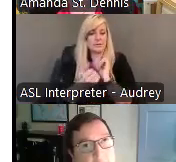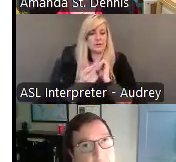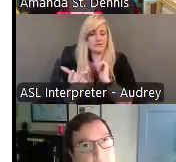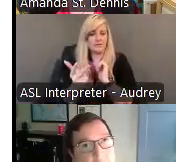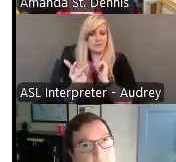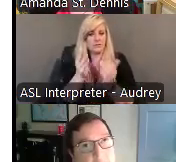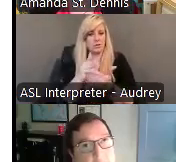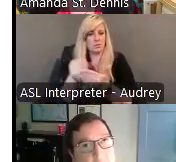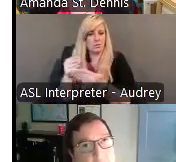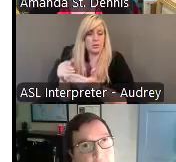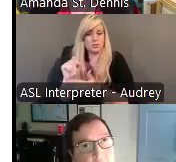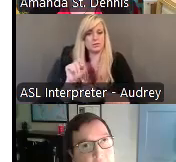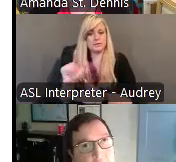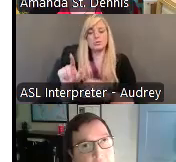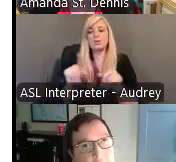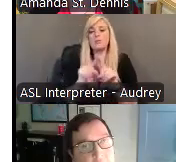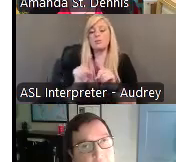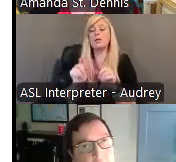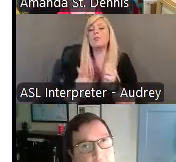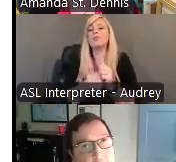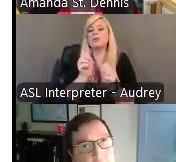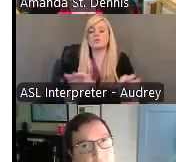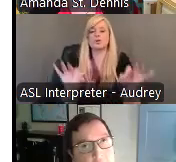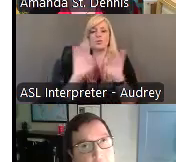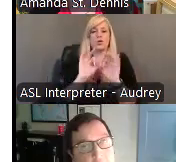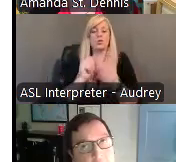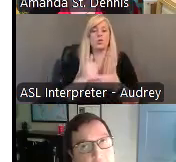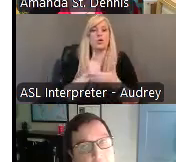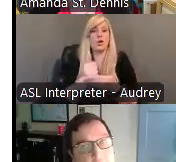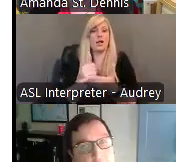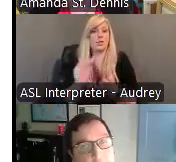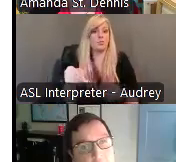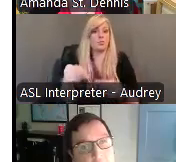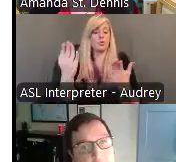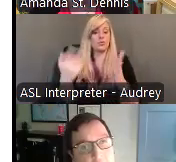but more importantly we're going to help provide some of the examples that came out of the Youth